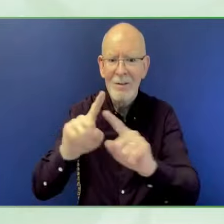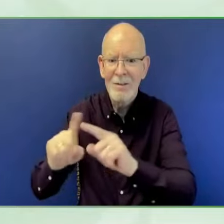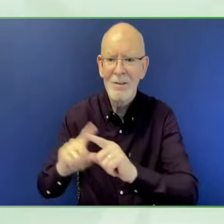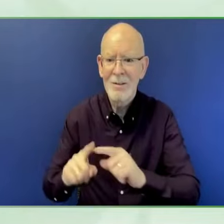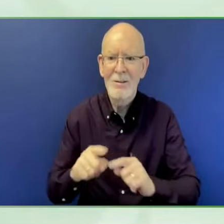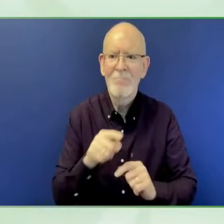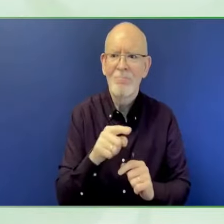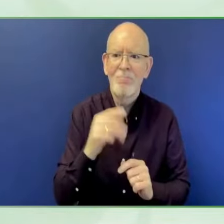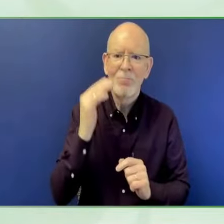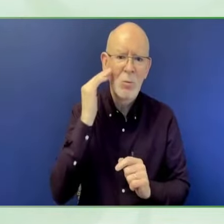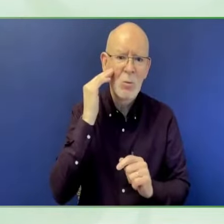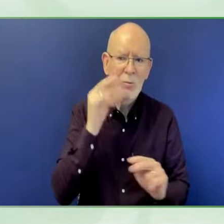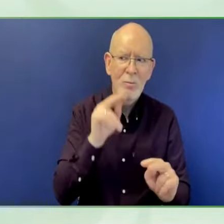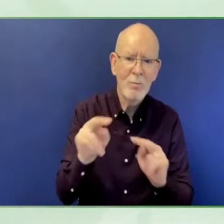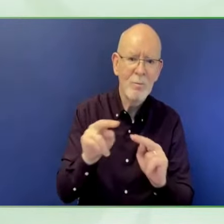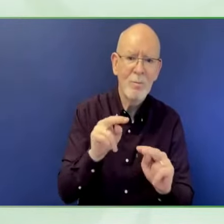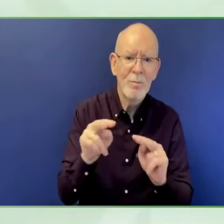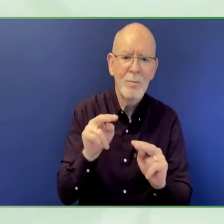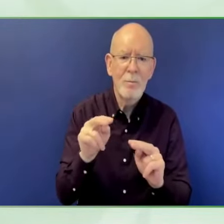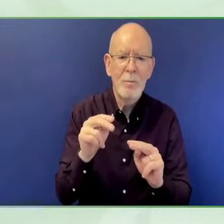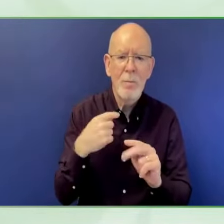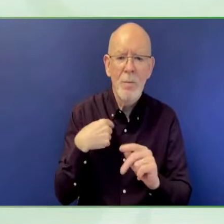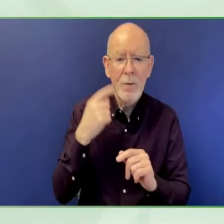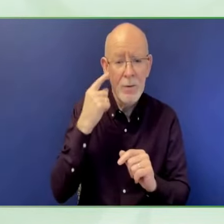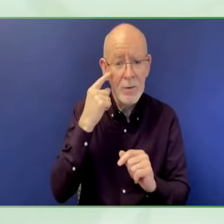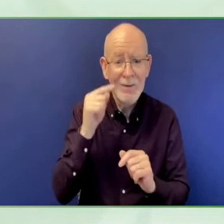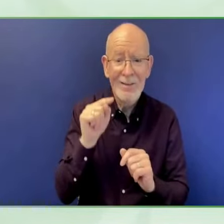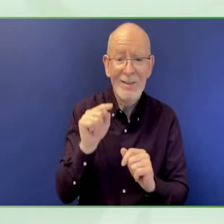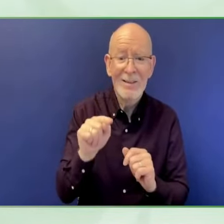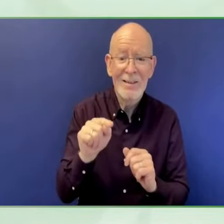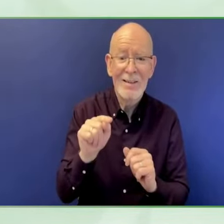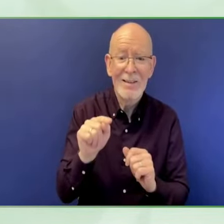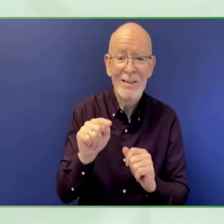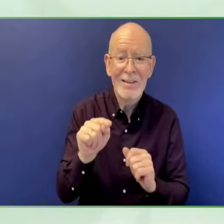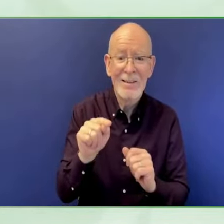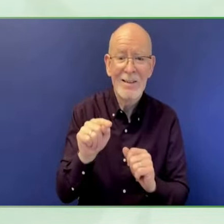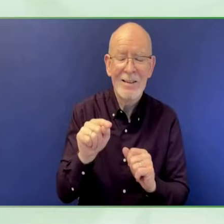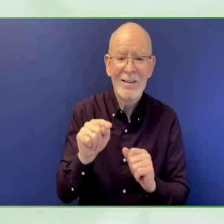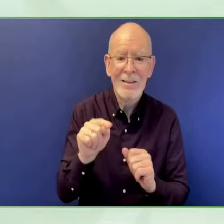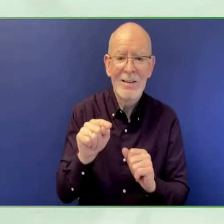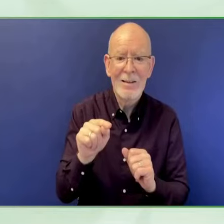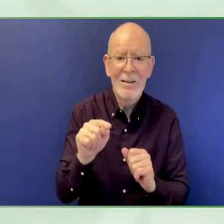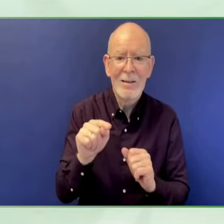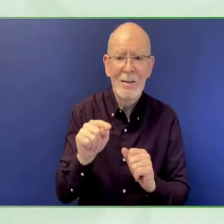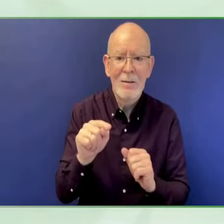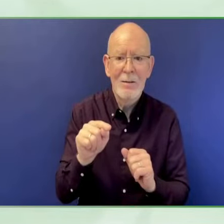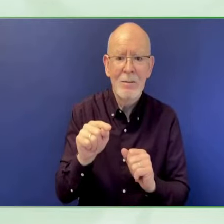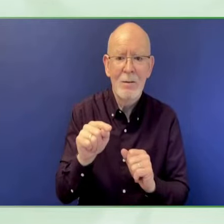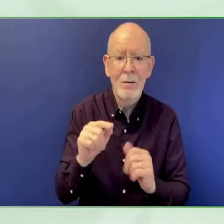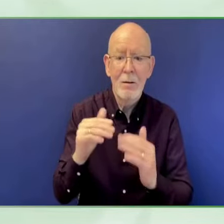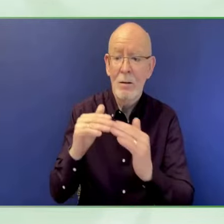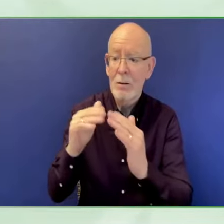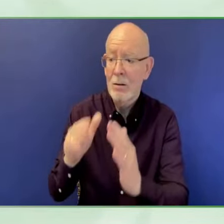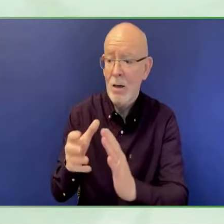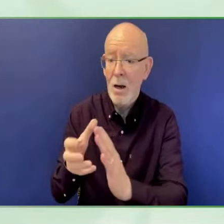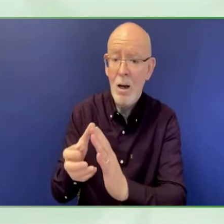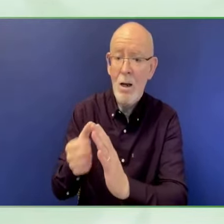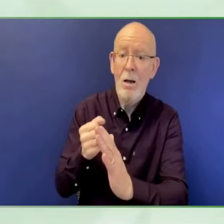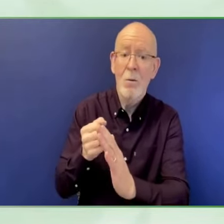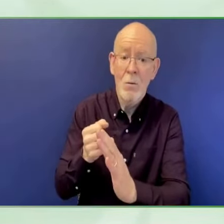It is a difficult work, so we can call it DI.